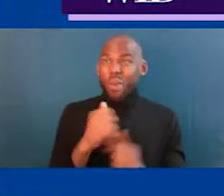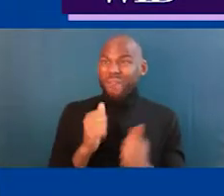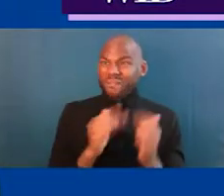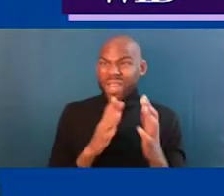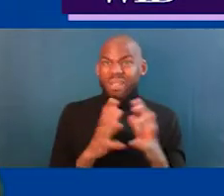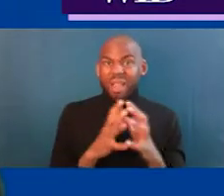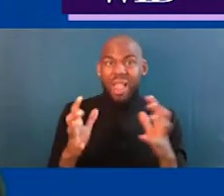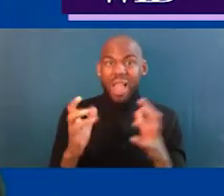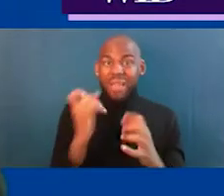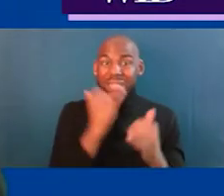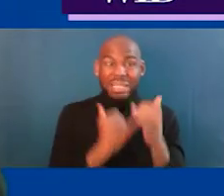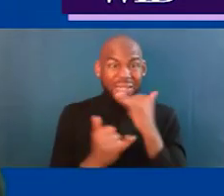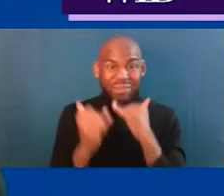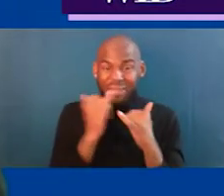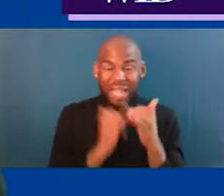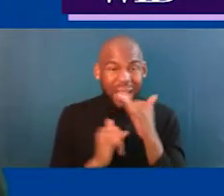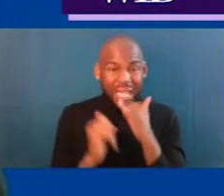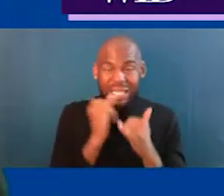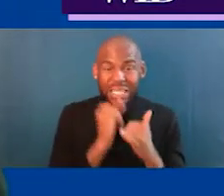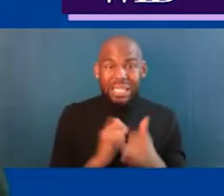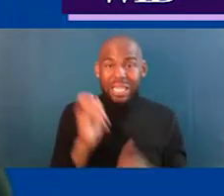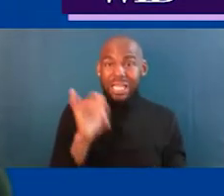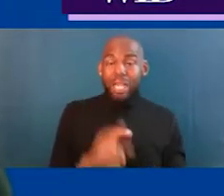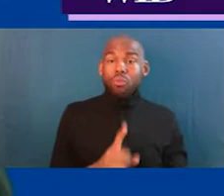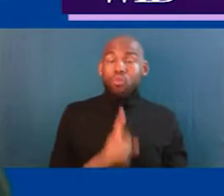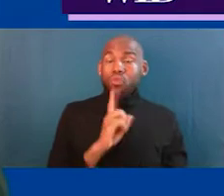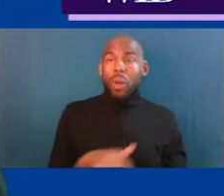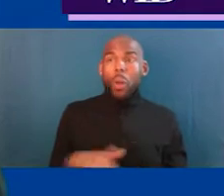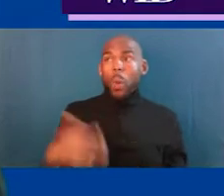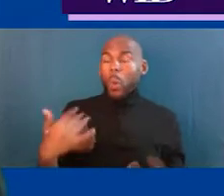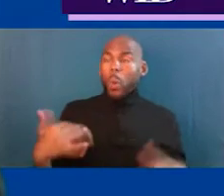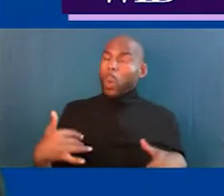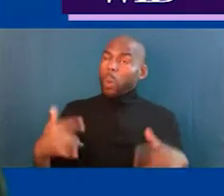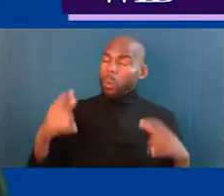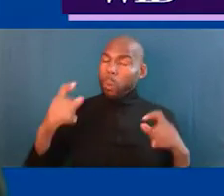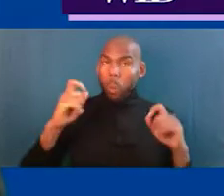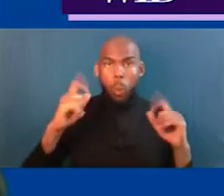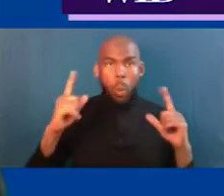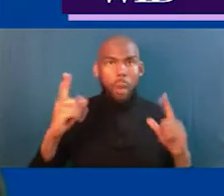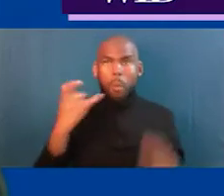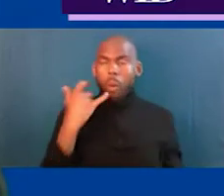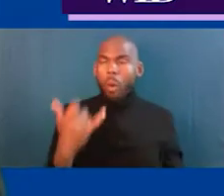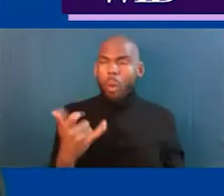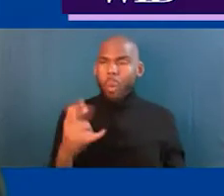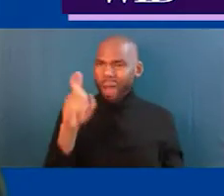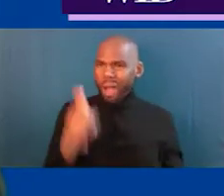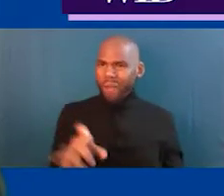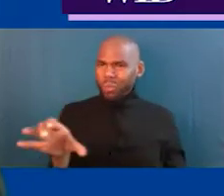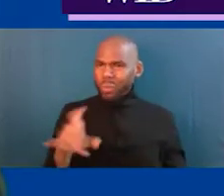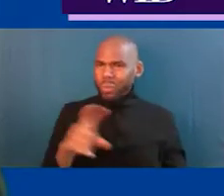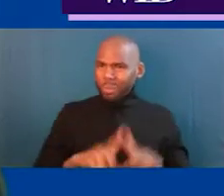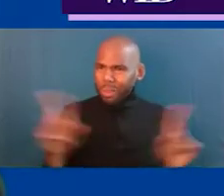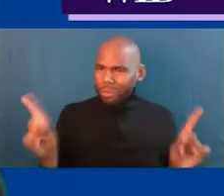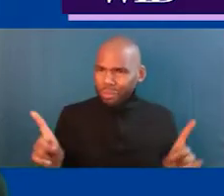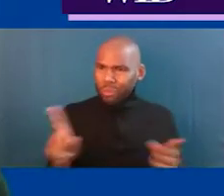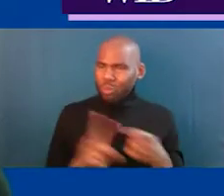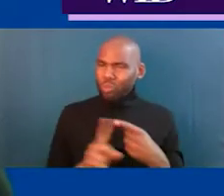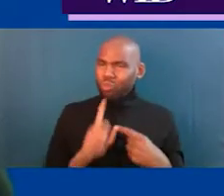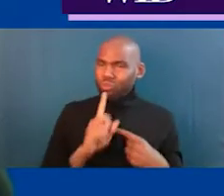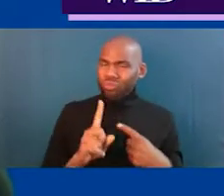lot of defects, and that was really a wakeup call, we have to do something different to get our hands around this.